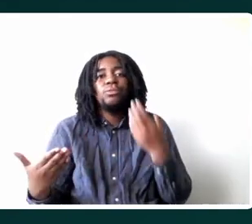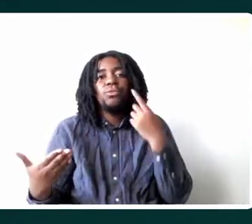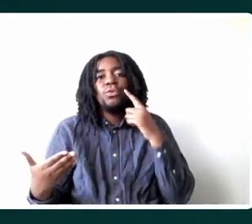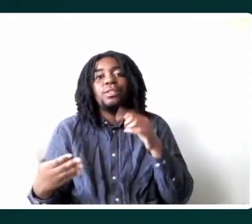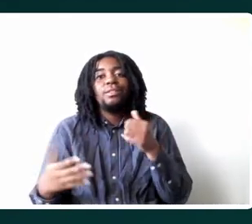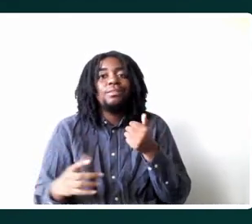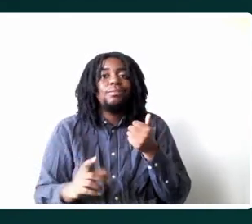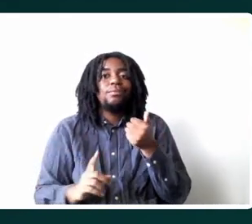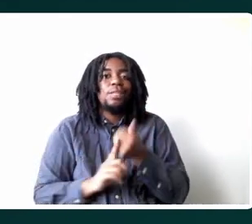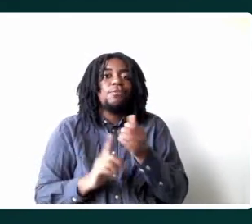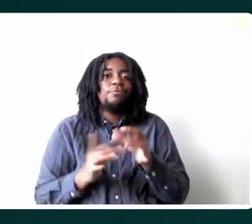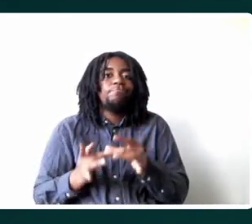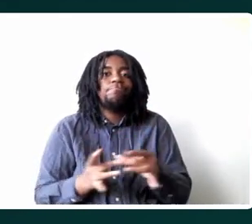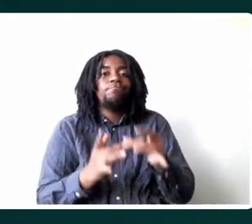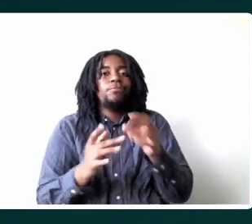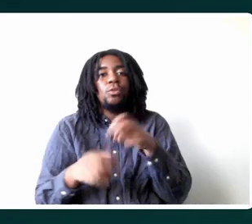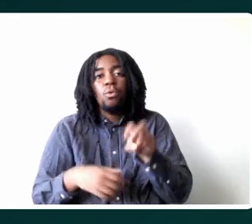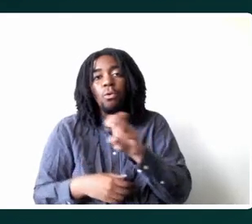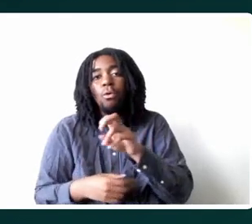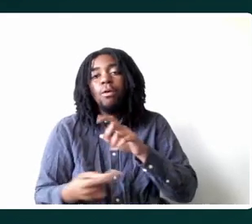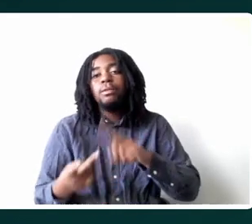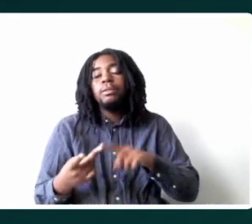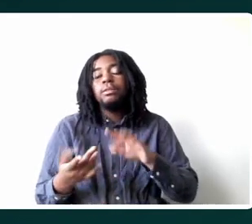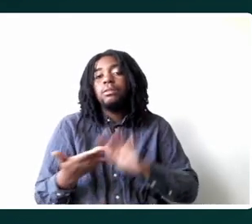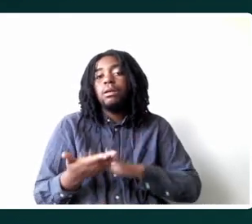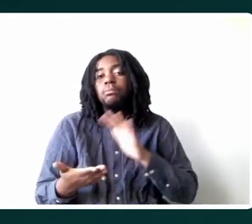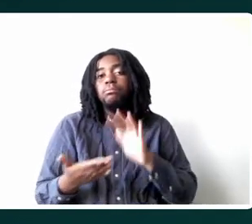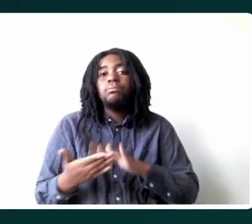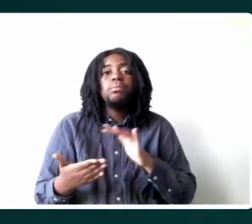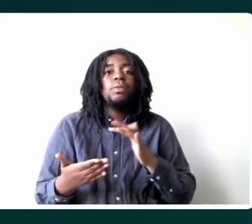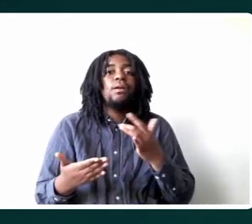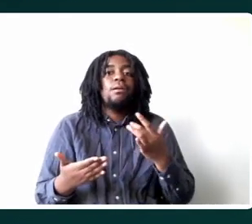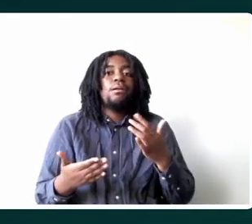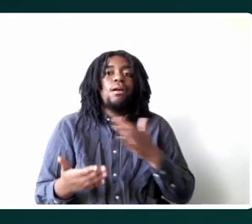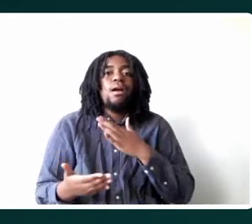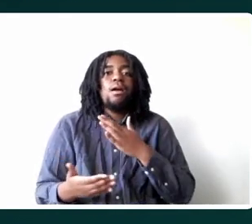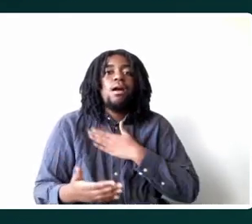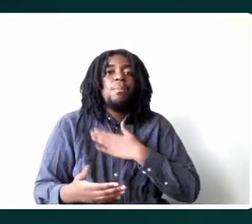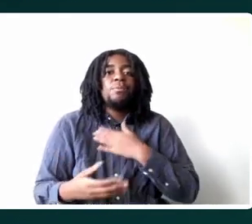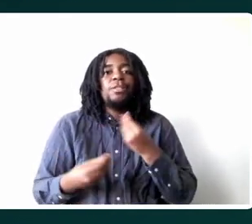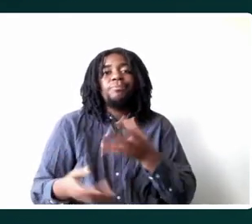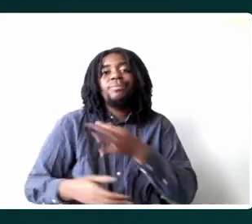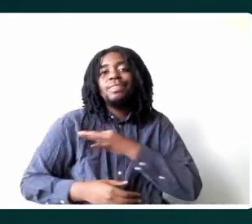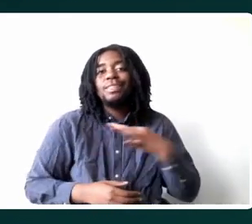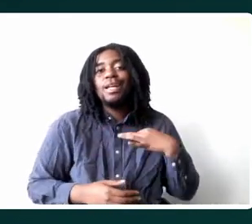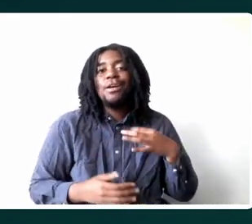you know, happy to provide a curator-led tour or a staff-led tour. And then there is a page